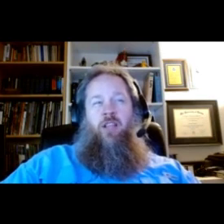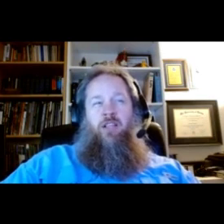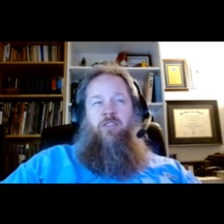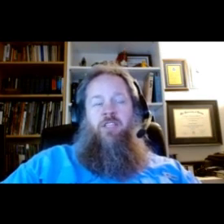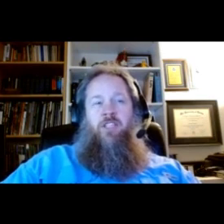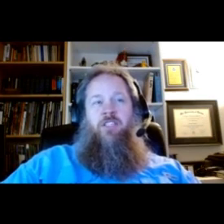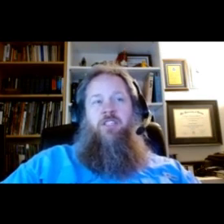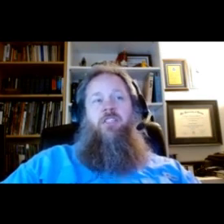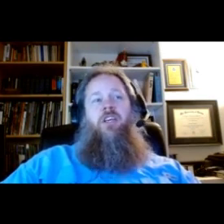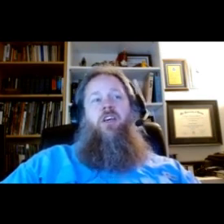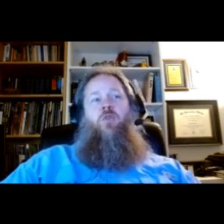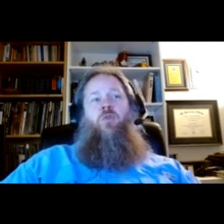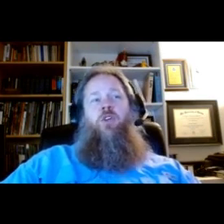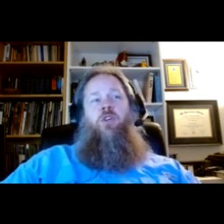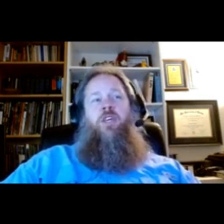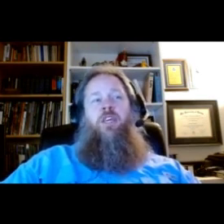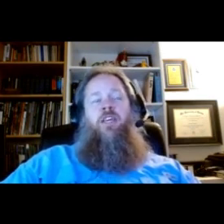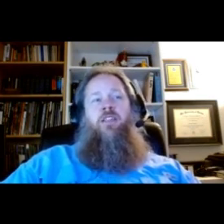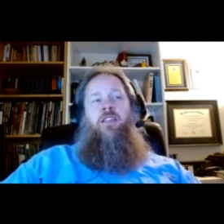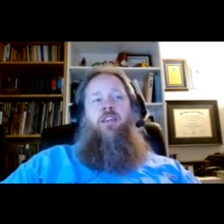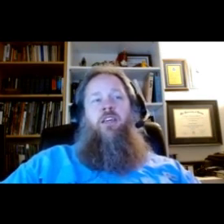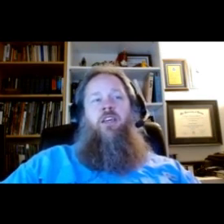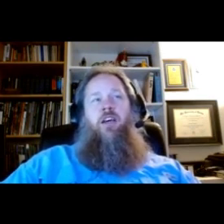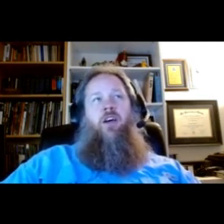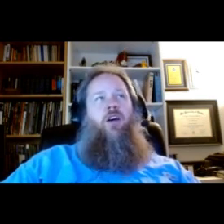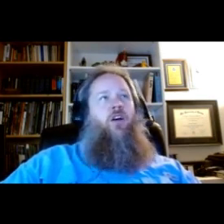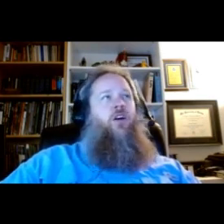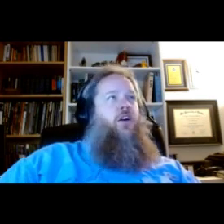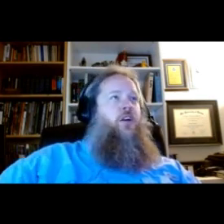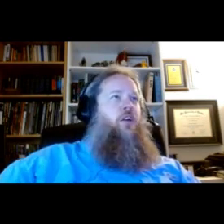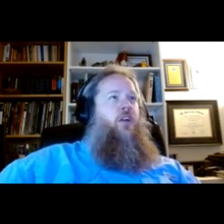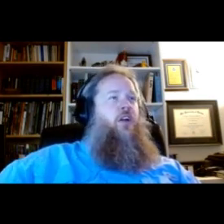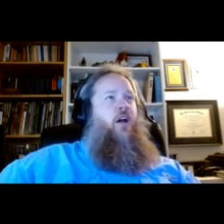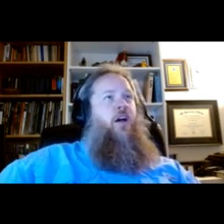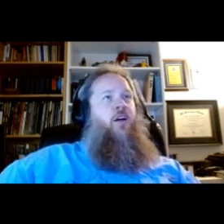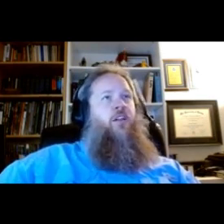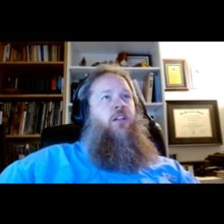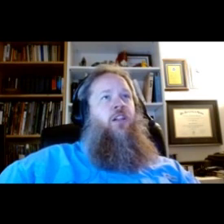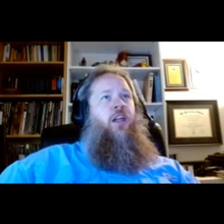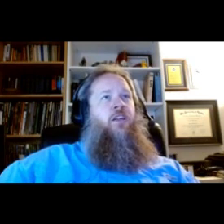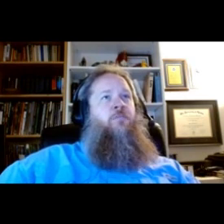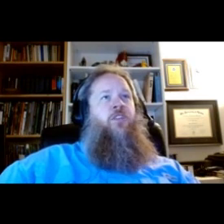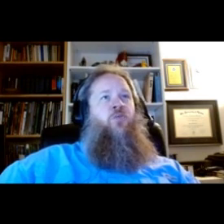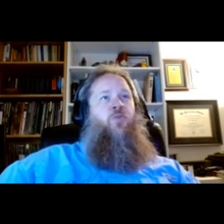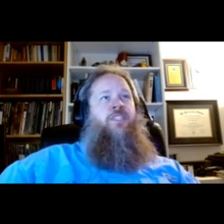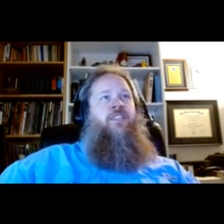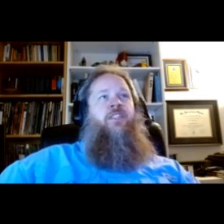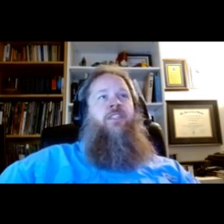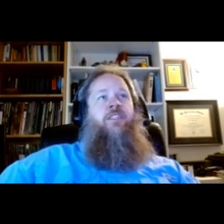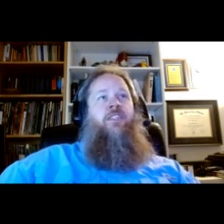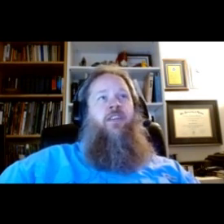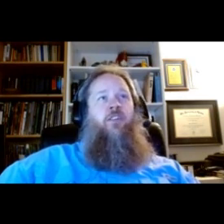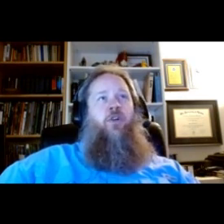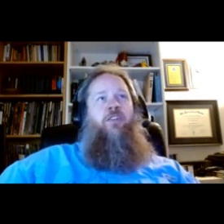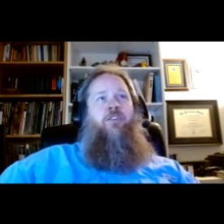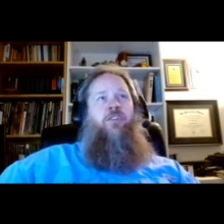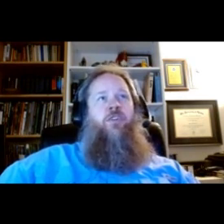relevance would be the climate resilience accelerators. Those